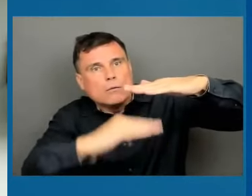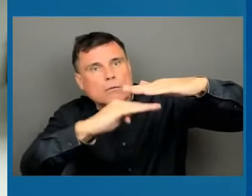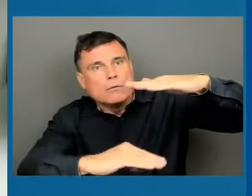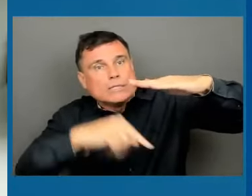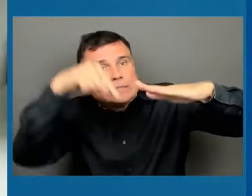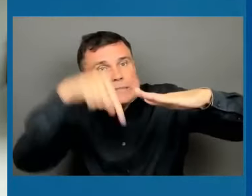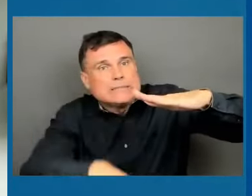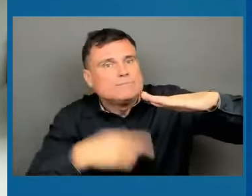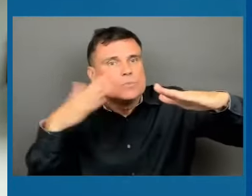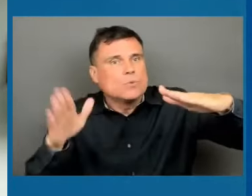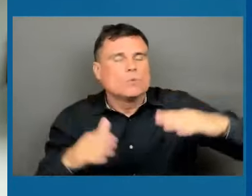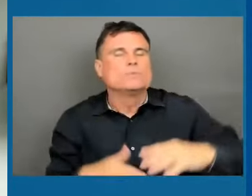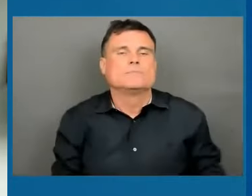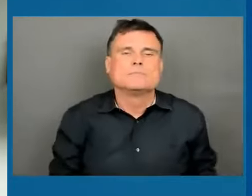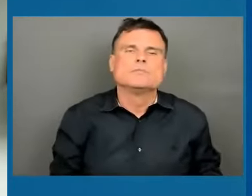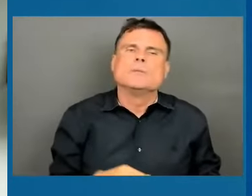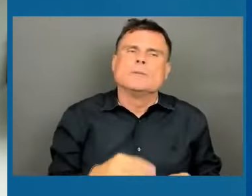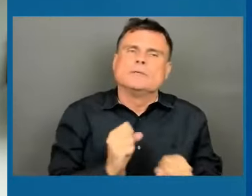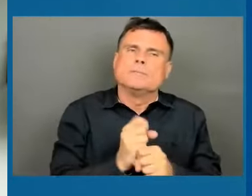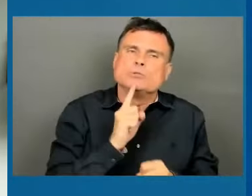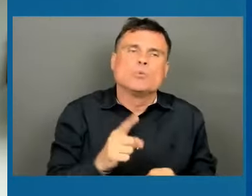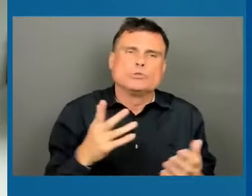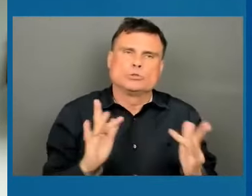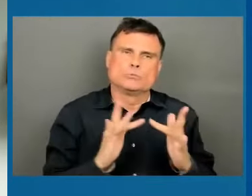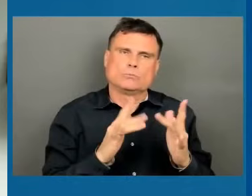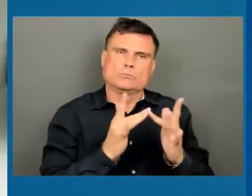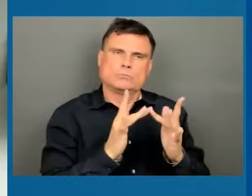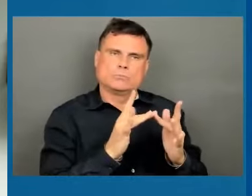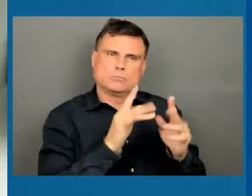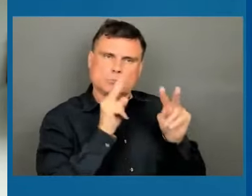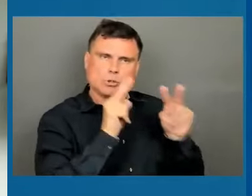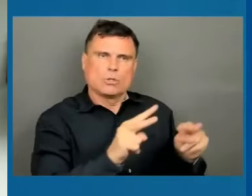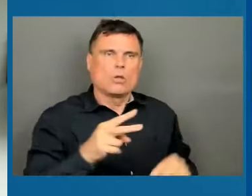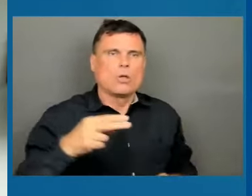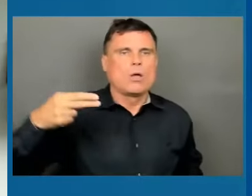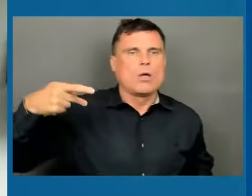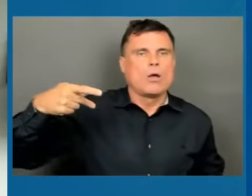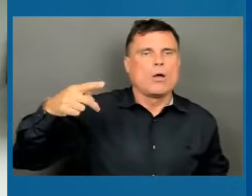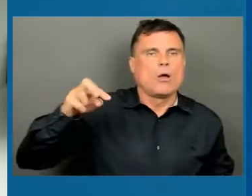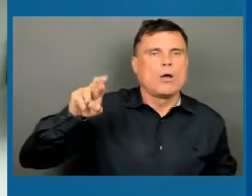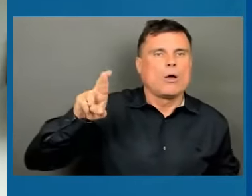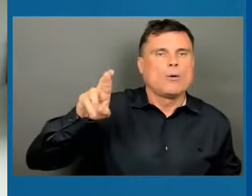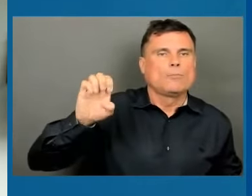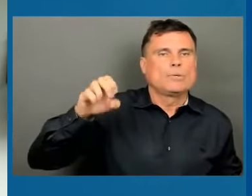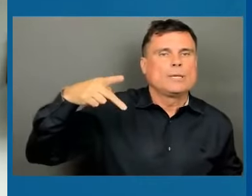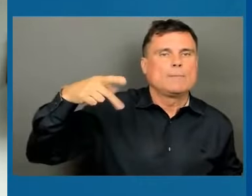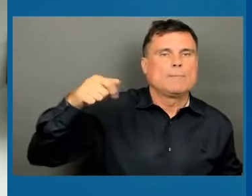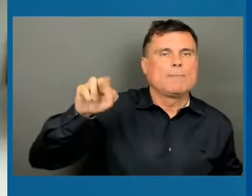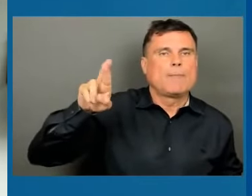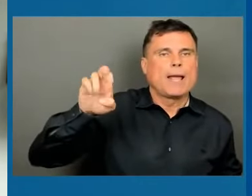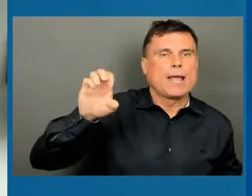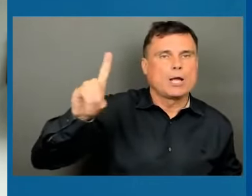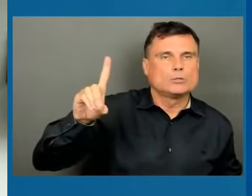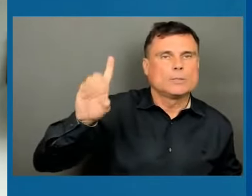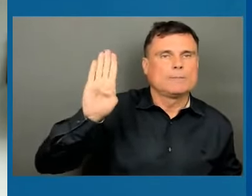Ers' portion of this briefing. I would invited me yeah to press Star one to enter the